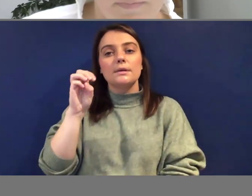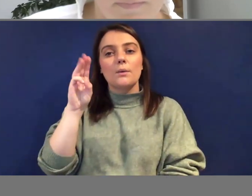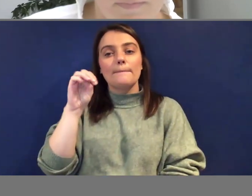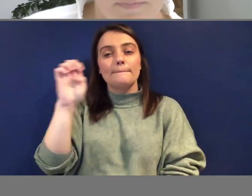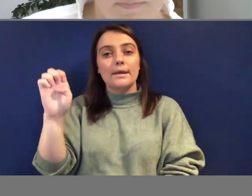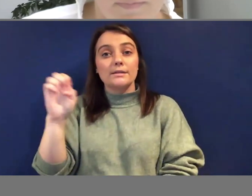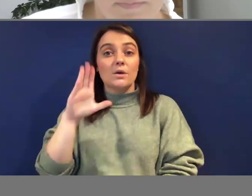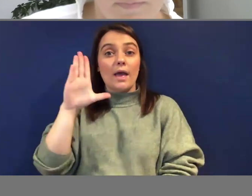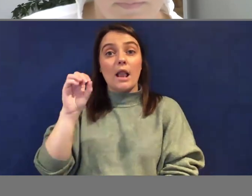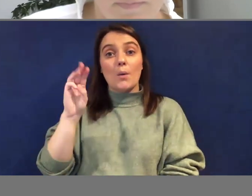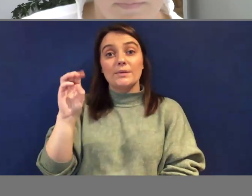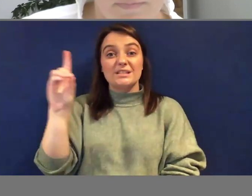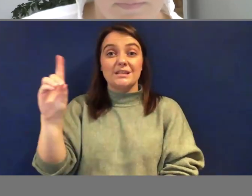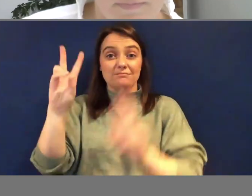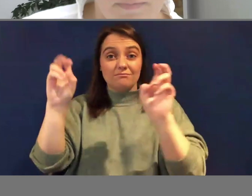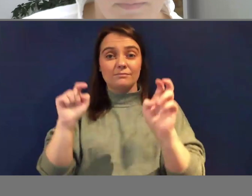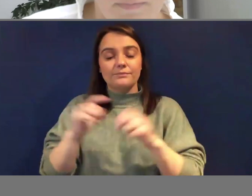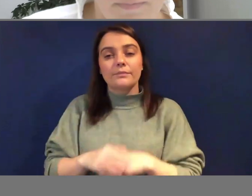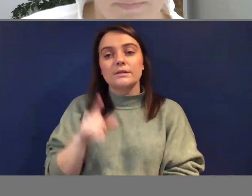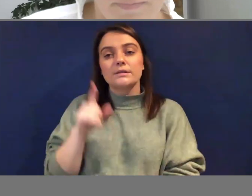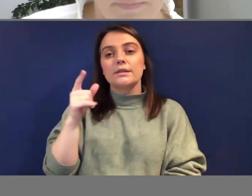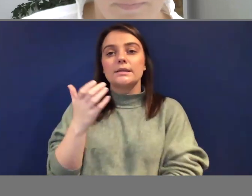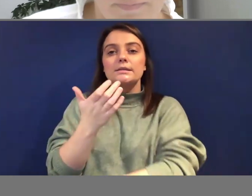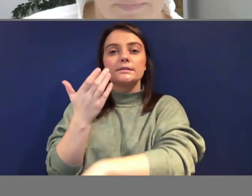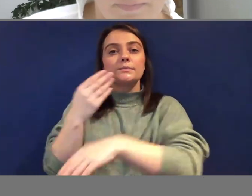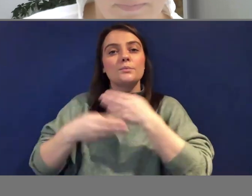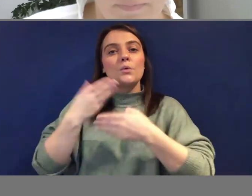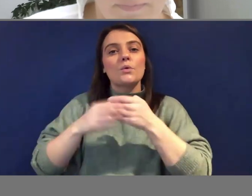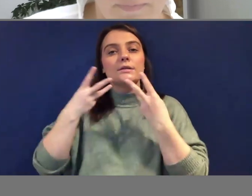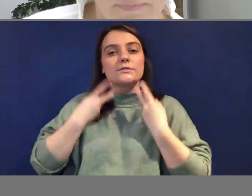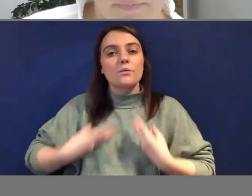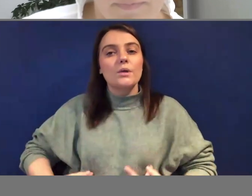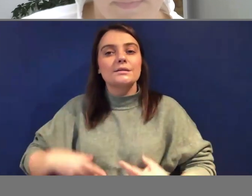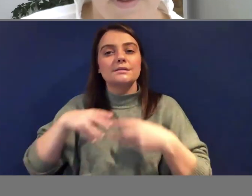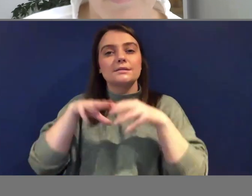LOPD is characterized by Progressive weakness in the trunk and proximal muscles these may be